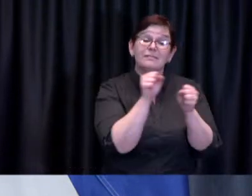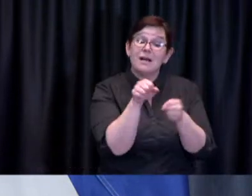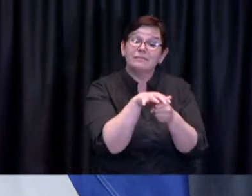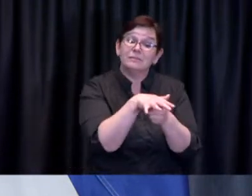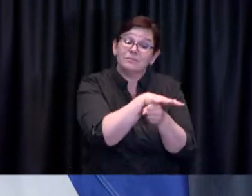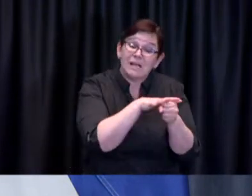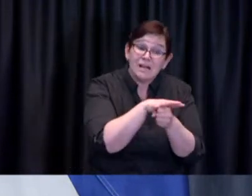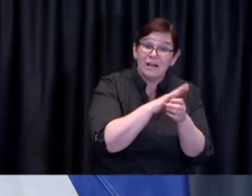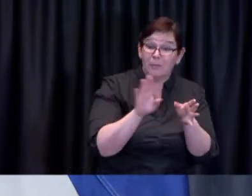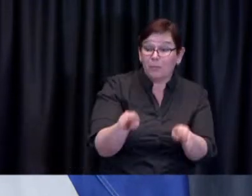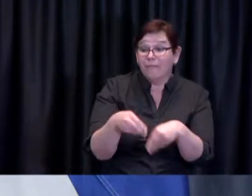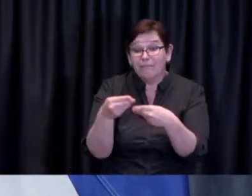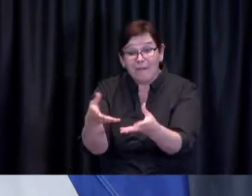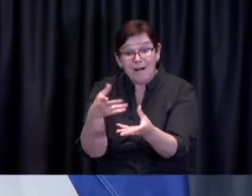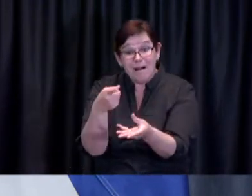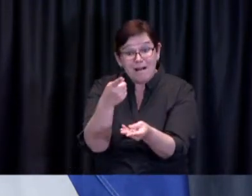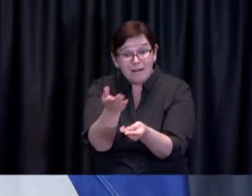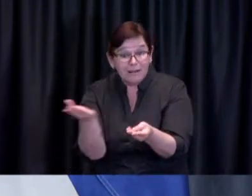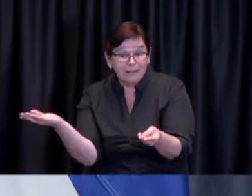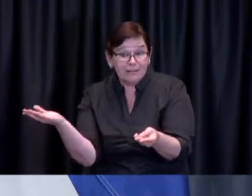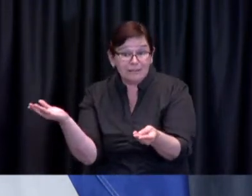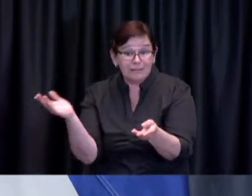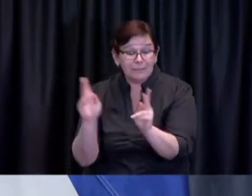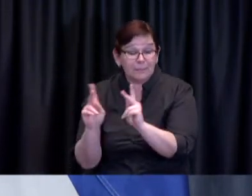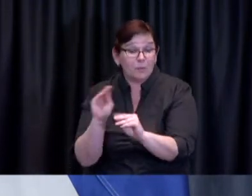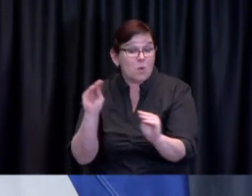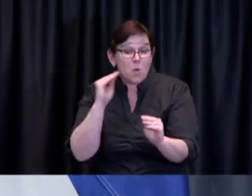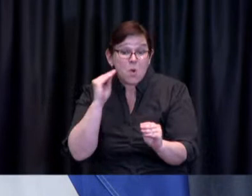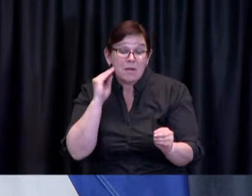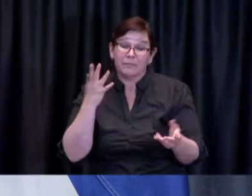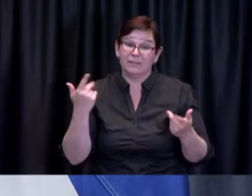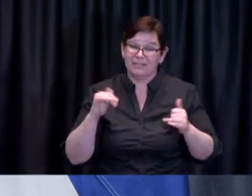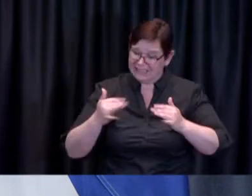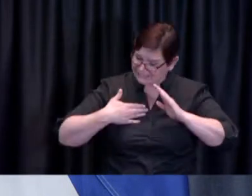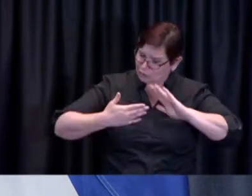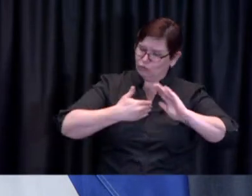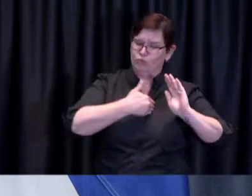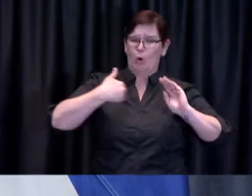the subject of an intensive effort by the city to increase infection control